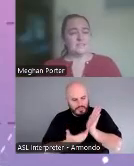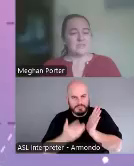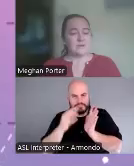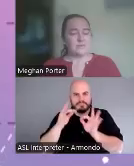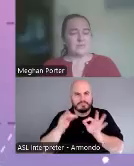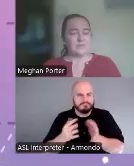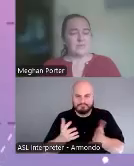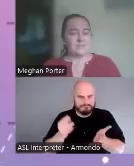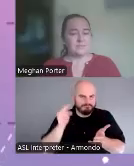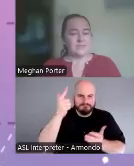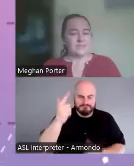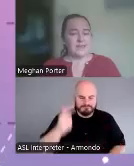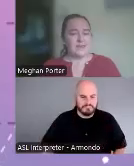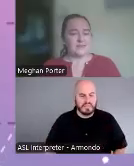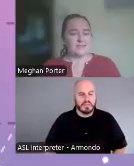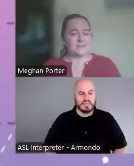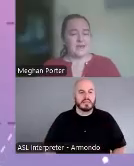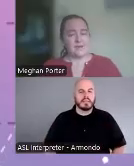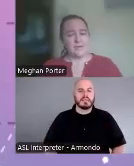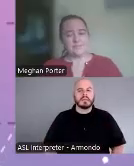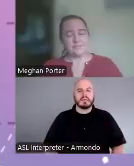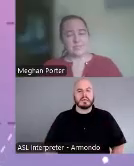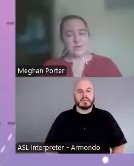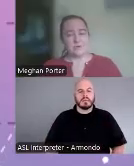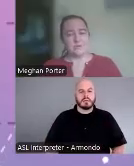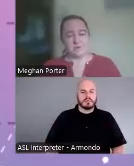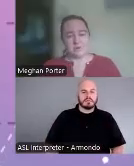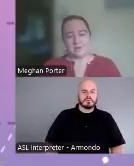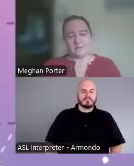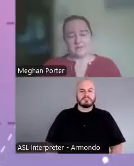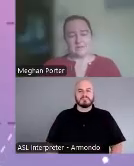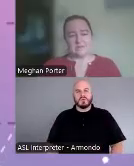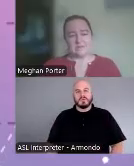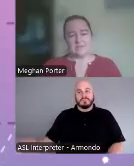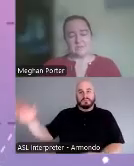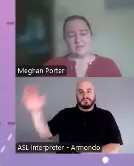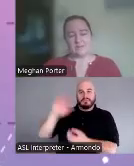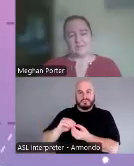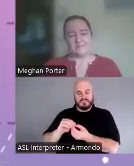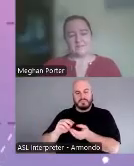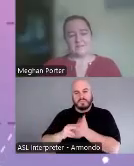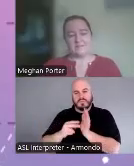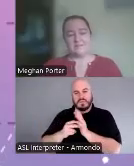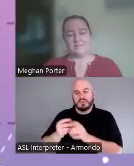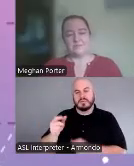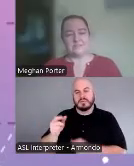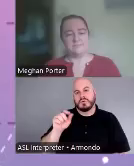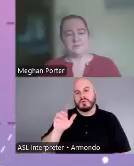So this means that, overall, in 2025, 72% of posts